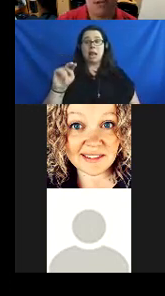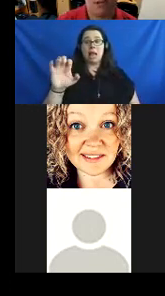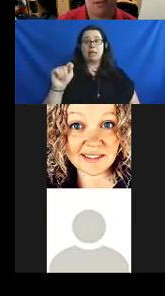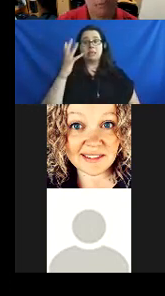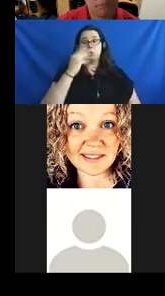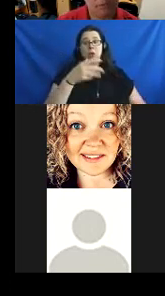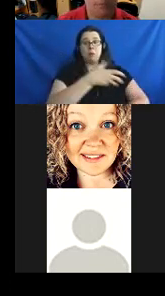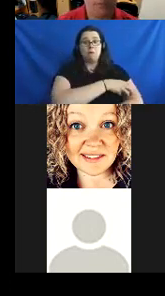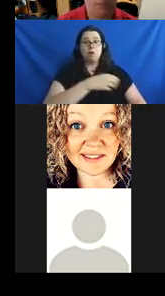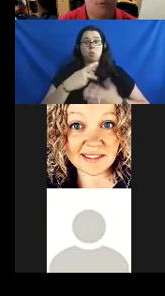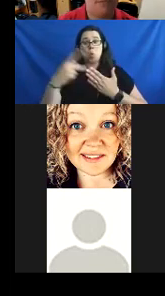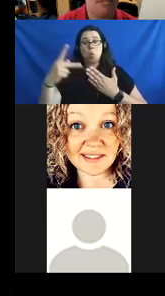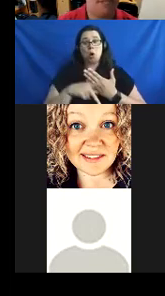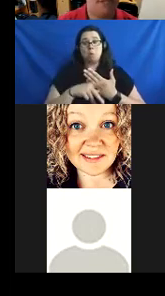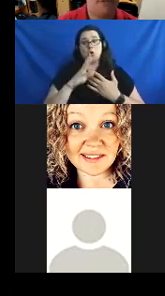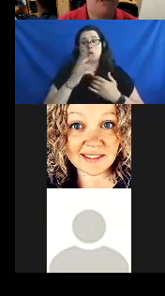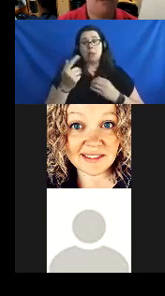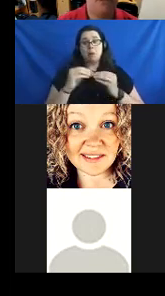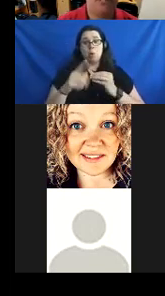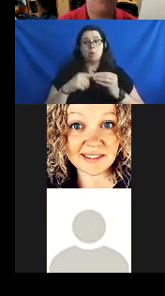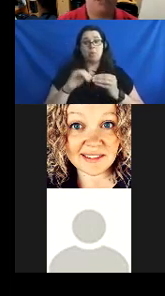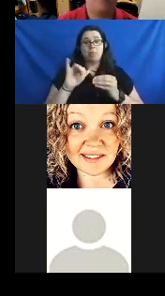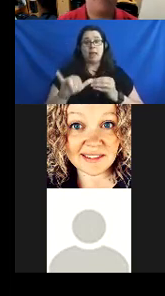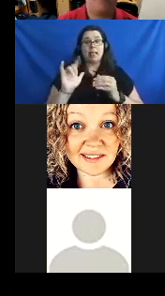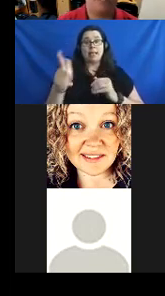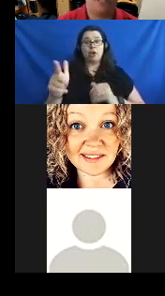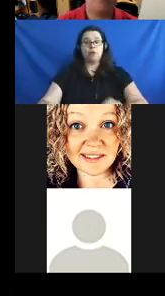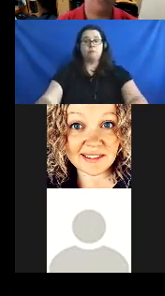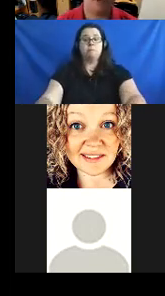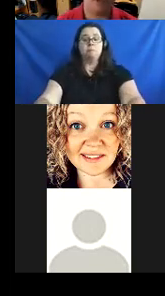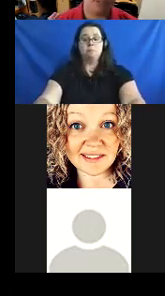THESE ARE OPTIONS THAT ARE SELF-CONTAINED, MENU DRIVEN,